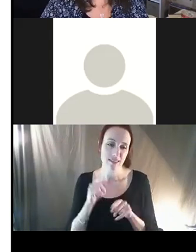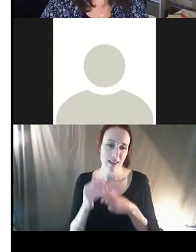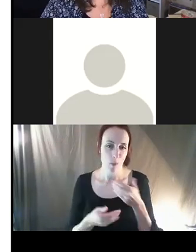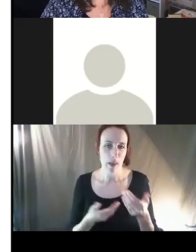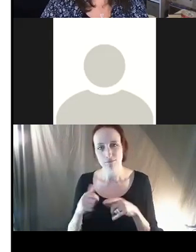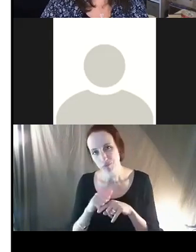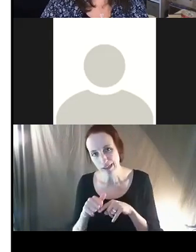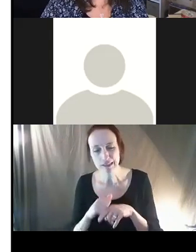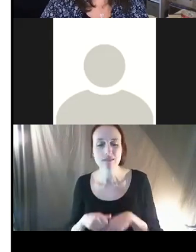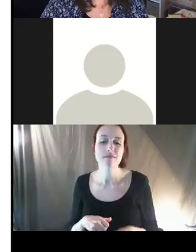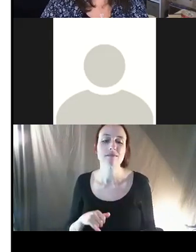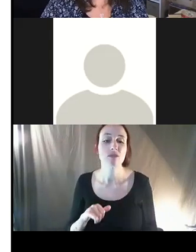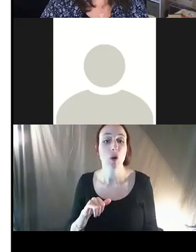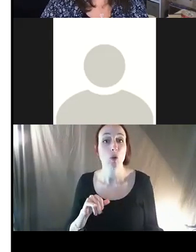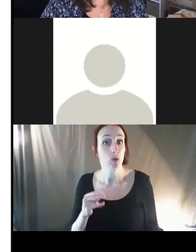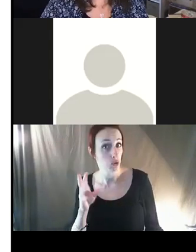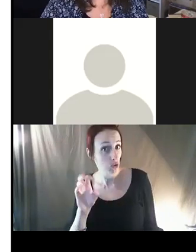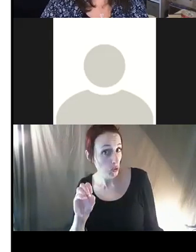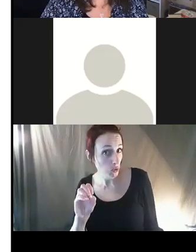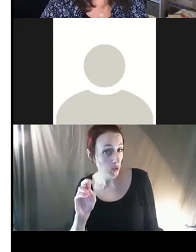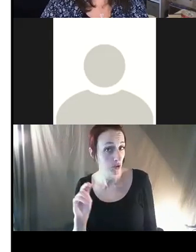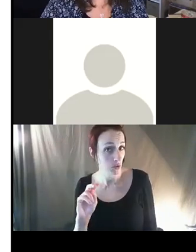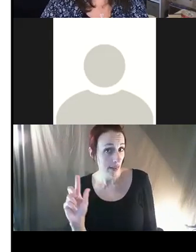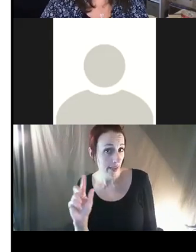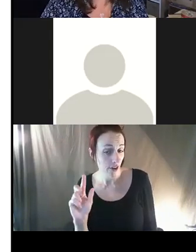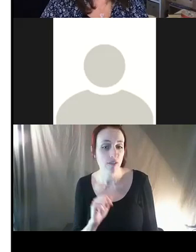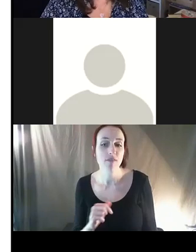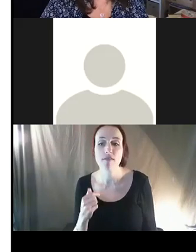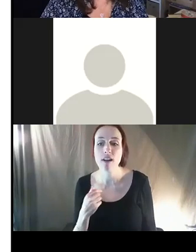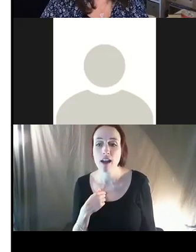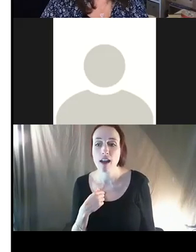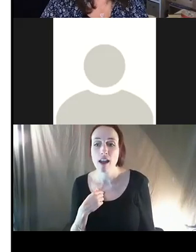For the June newsletter I drafted in the tool to get